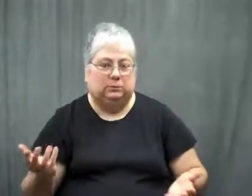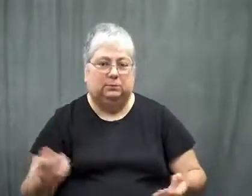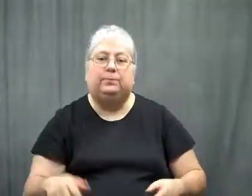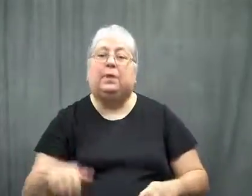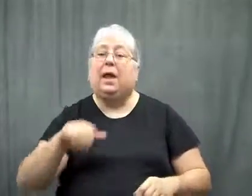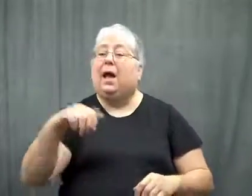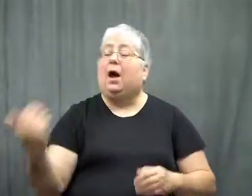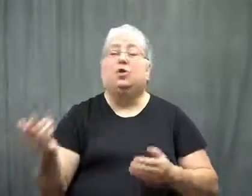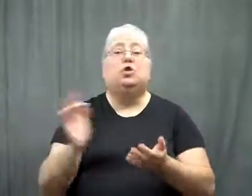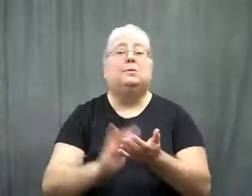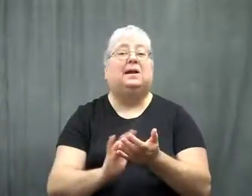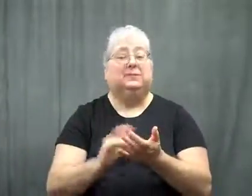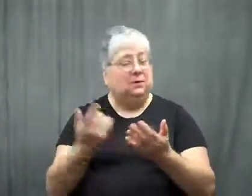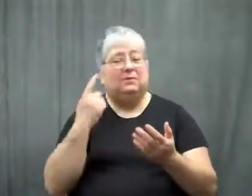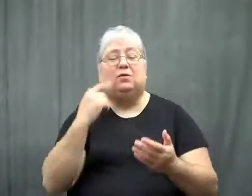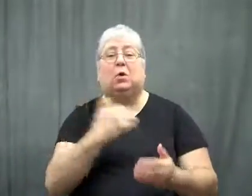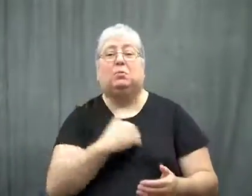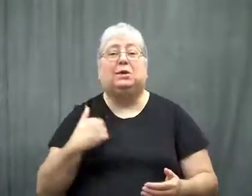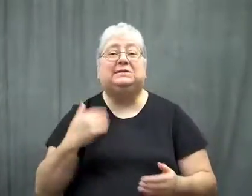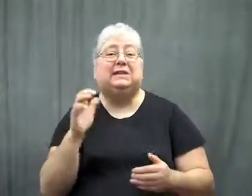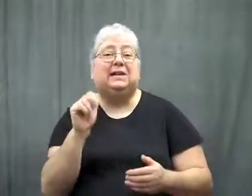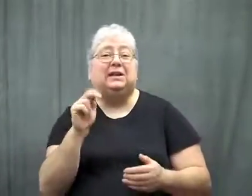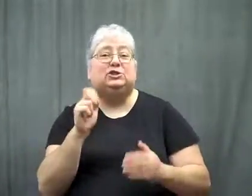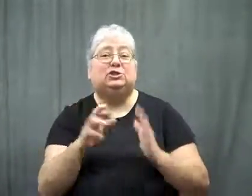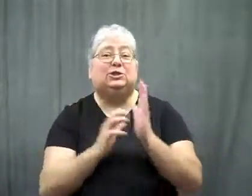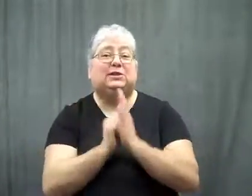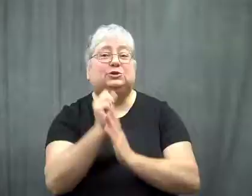Other medications for breast cancer can be detrimental.